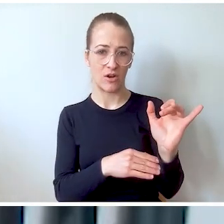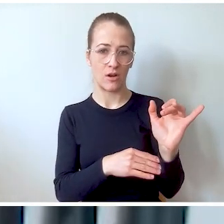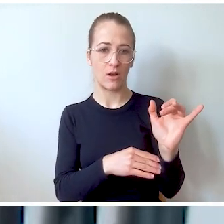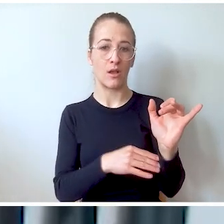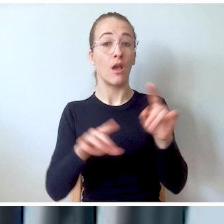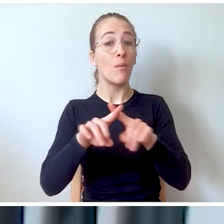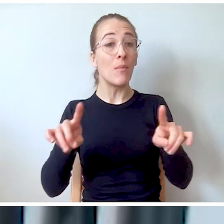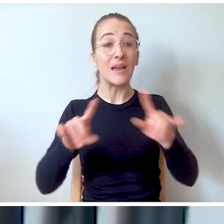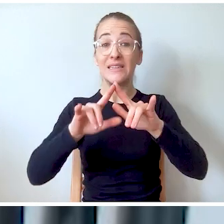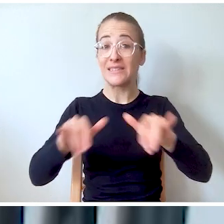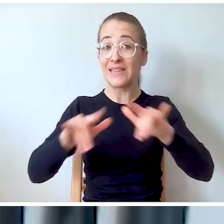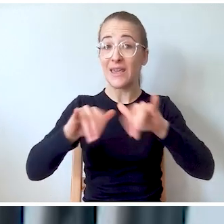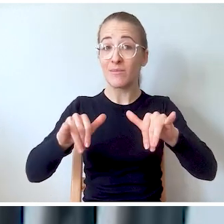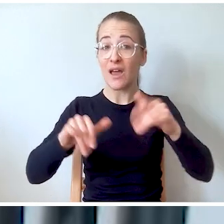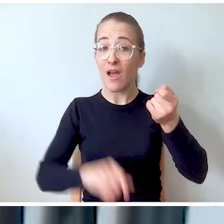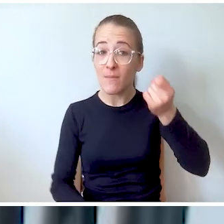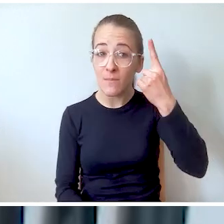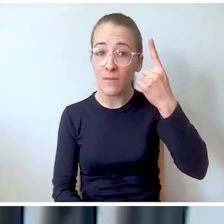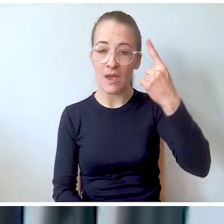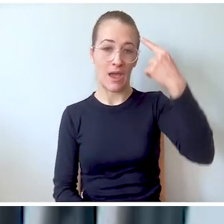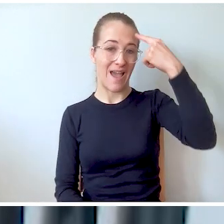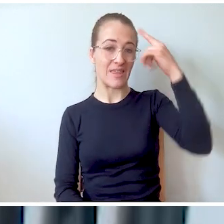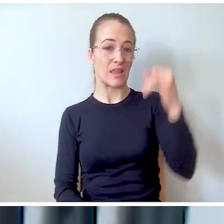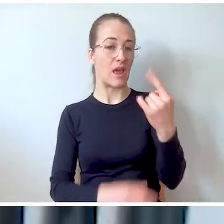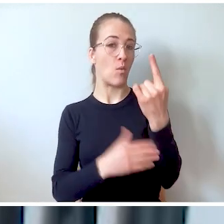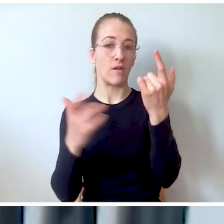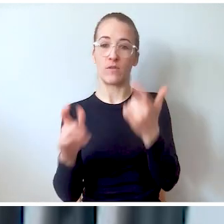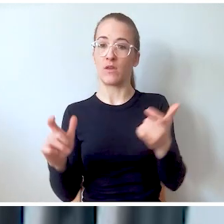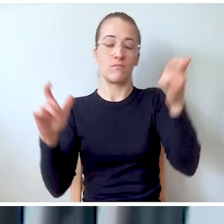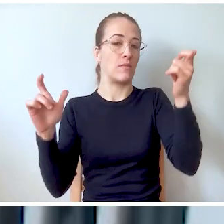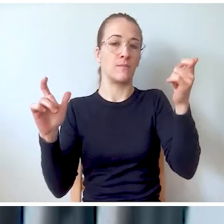But at the same time, I think that one of the greatest gifts